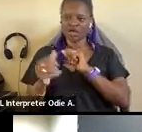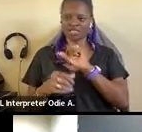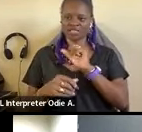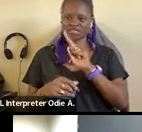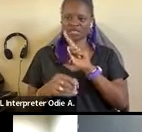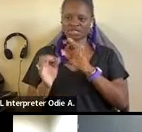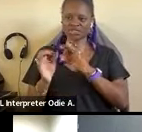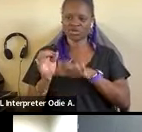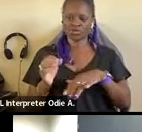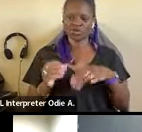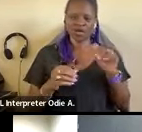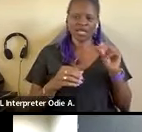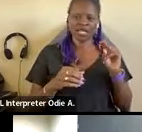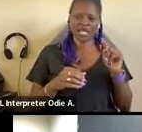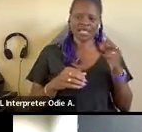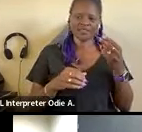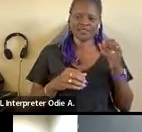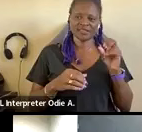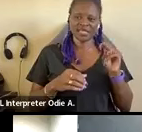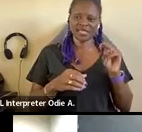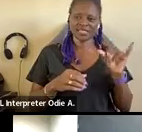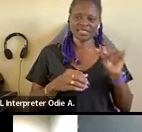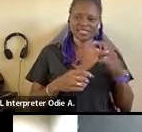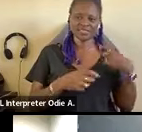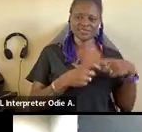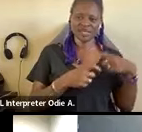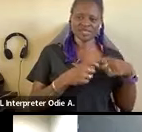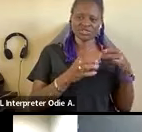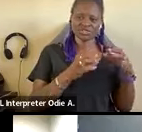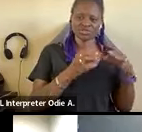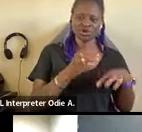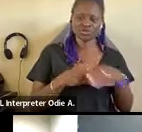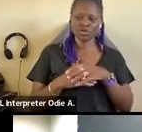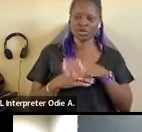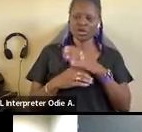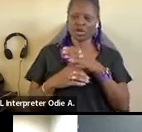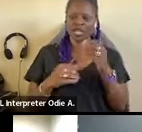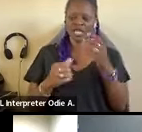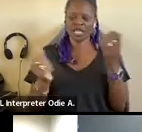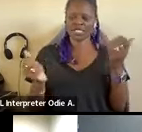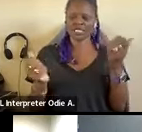For more information on the county's COVID response and our vaccination campaign, we